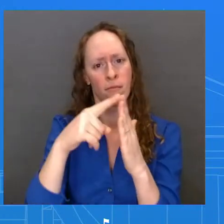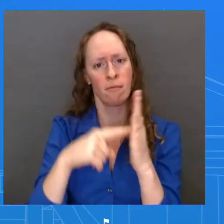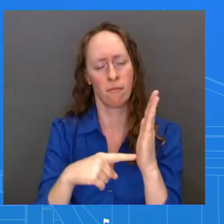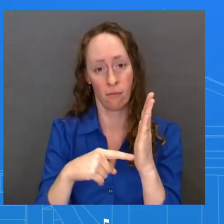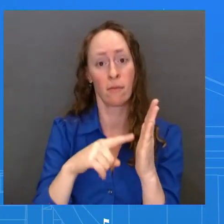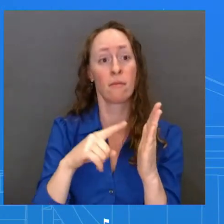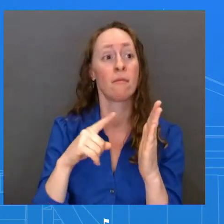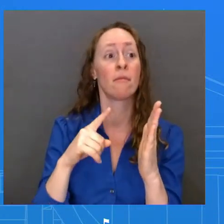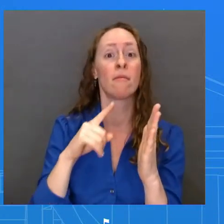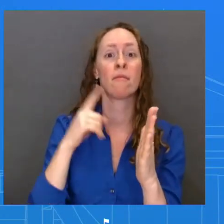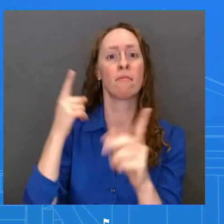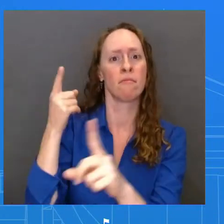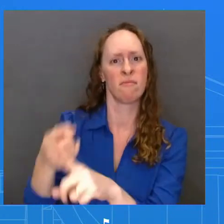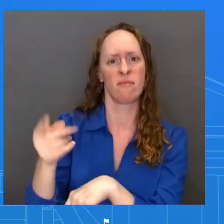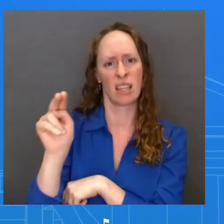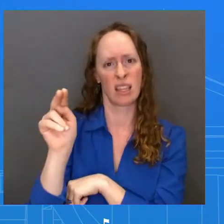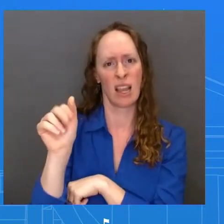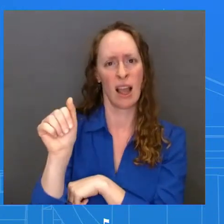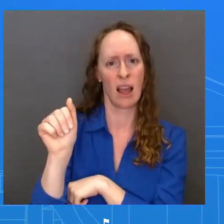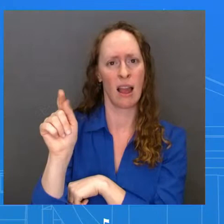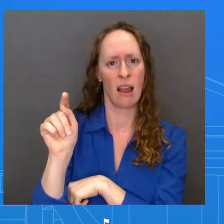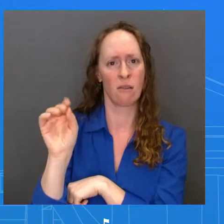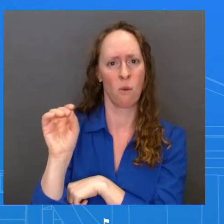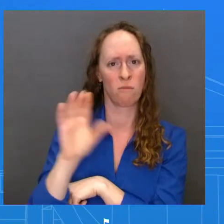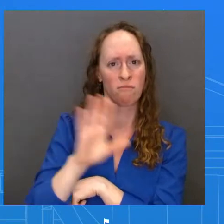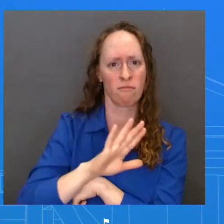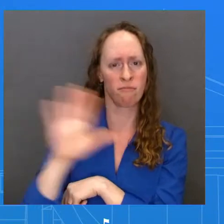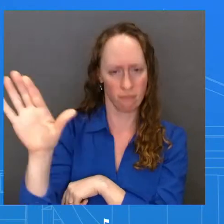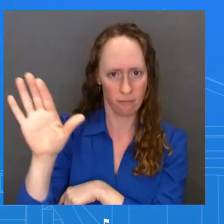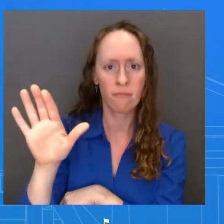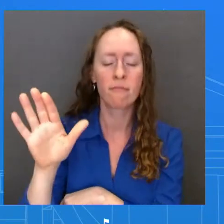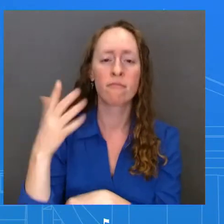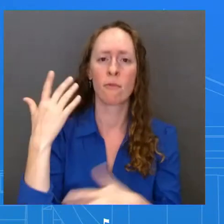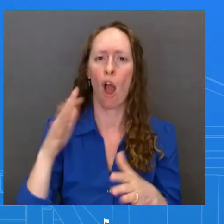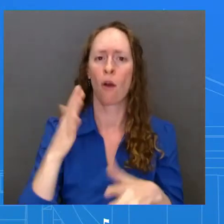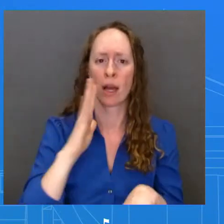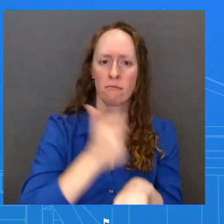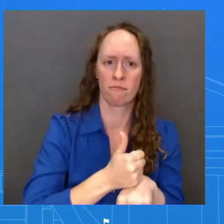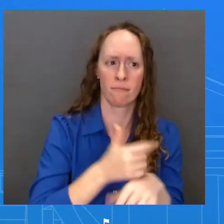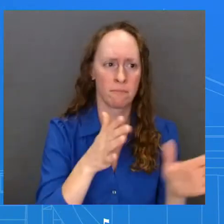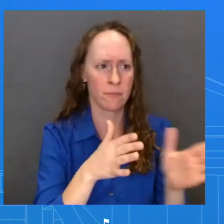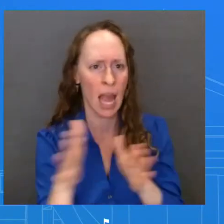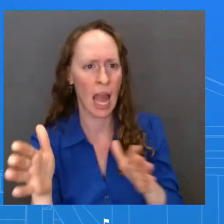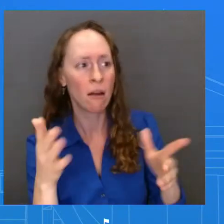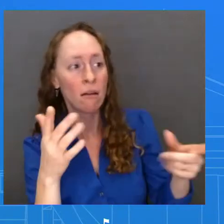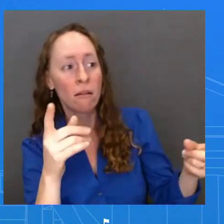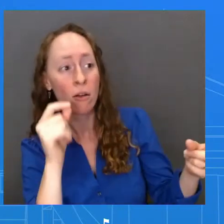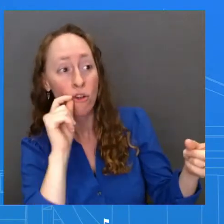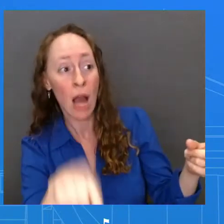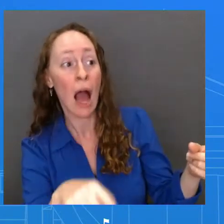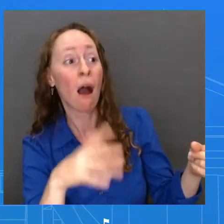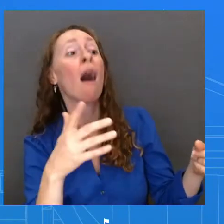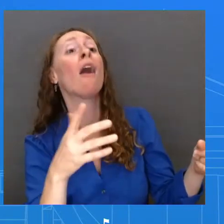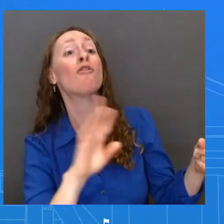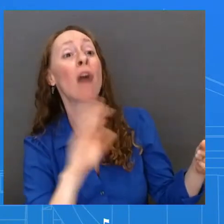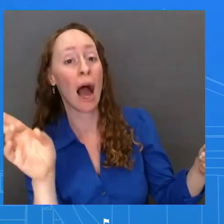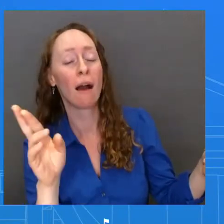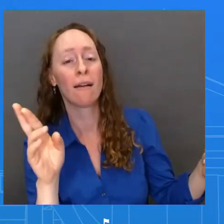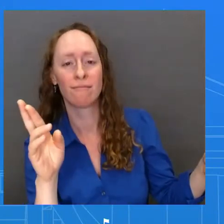eventual membership in NATO and the invitation that we've made. The Press: And do you have any updates on the Chinese hackers who breached the U.S. federal network